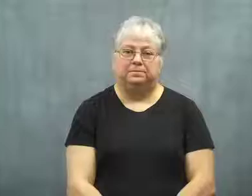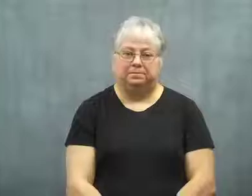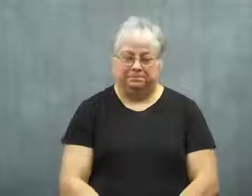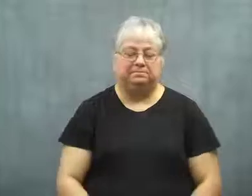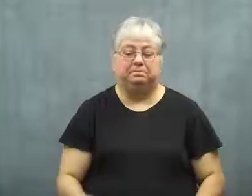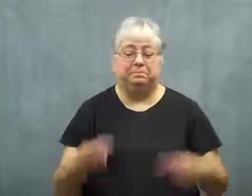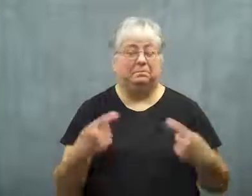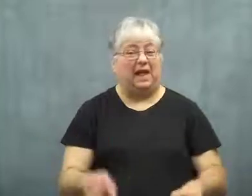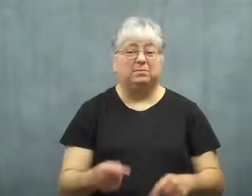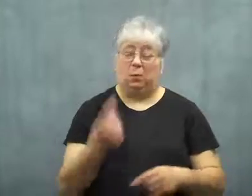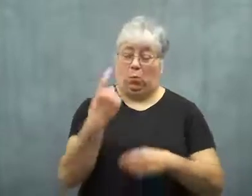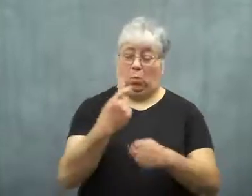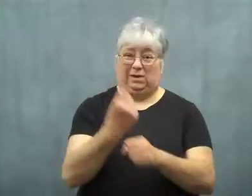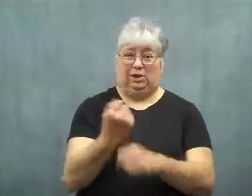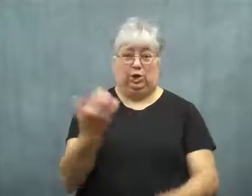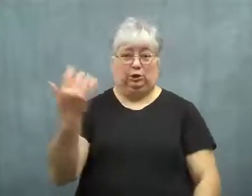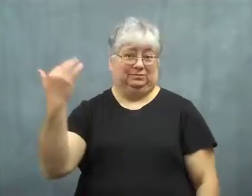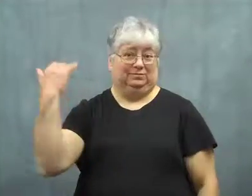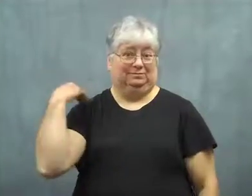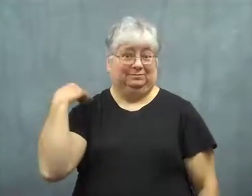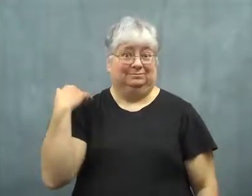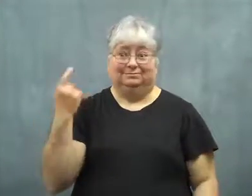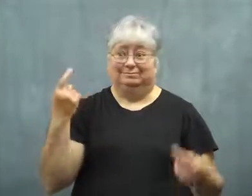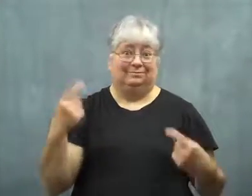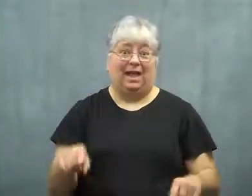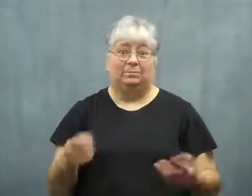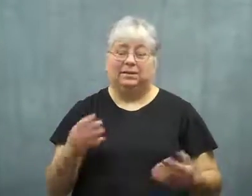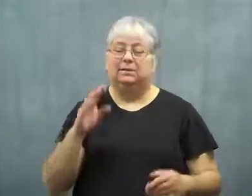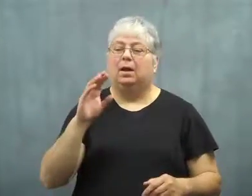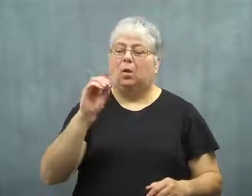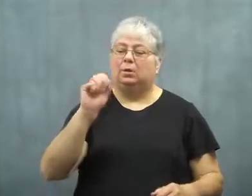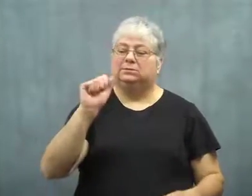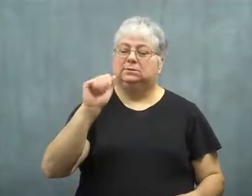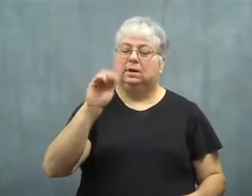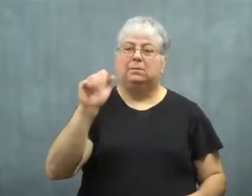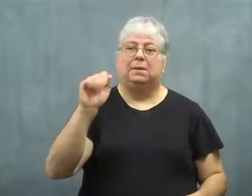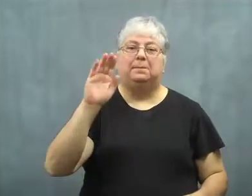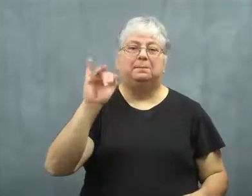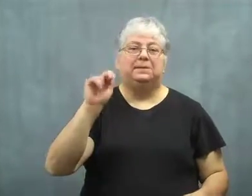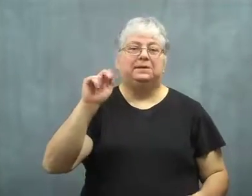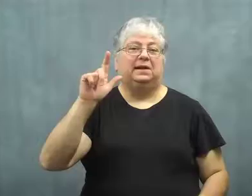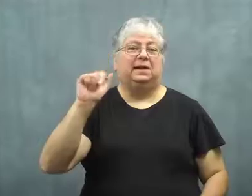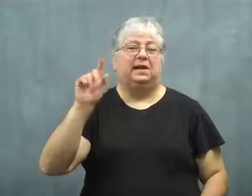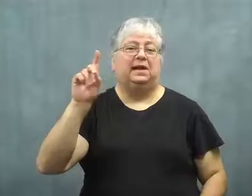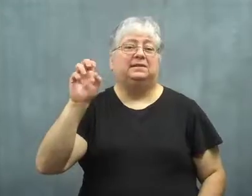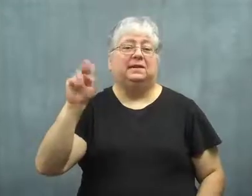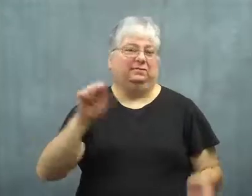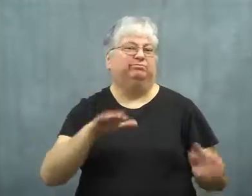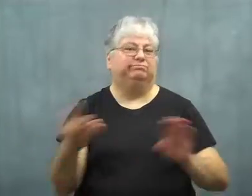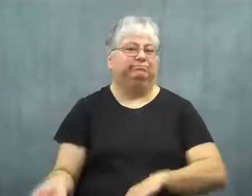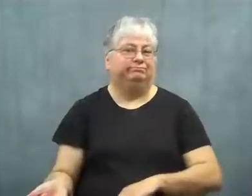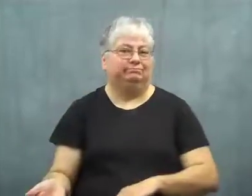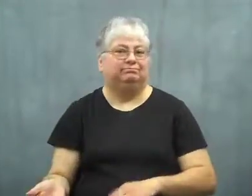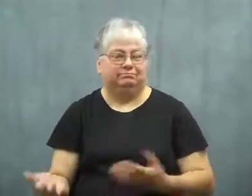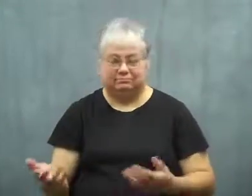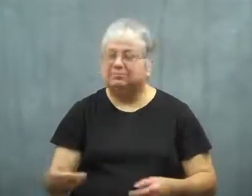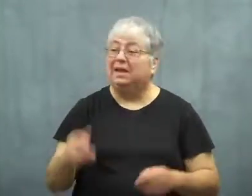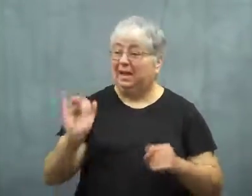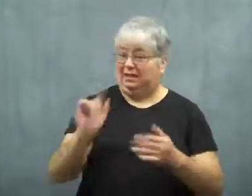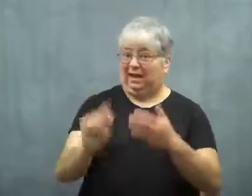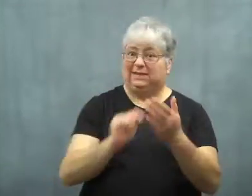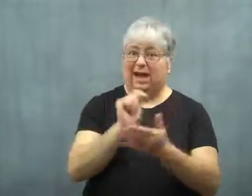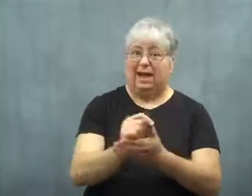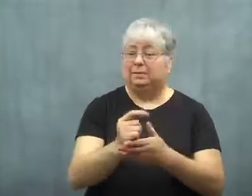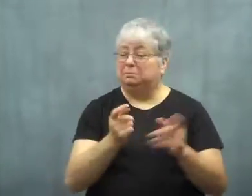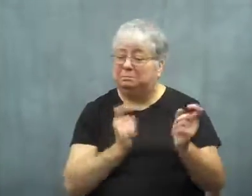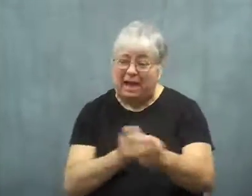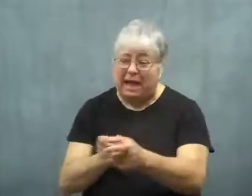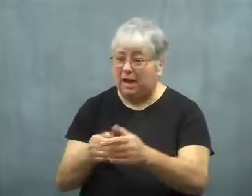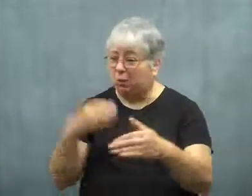Osama bin Laden died a year ago.